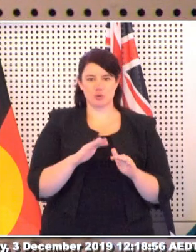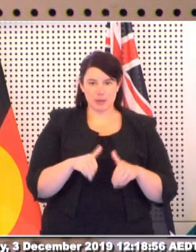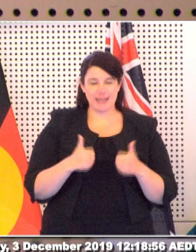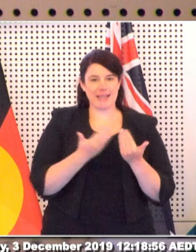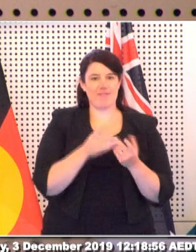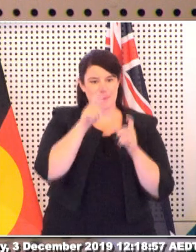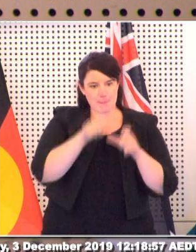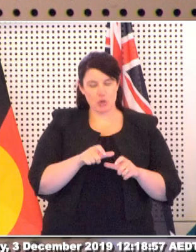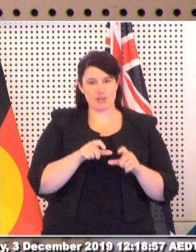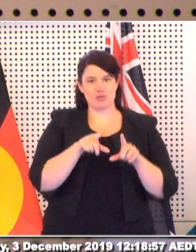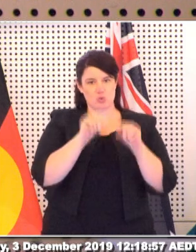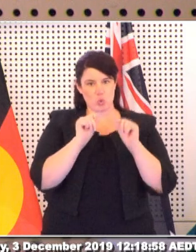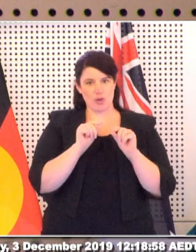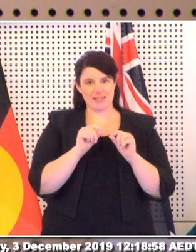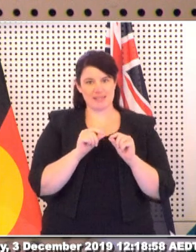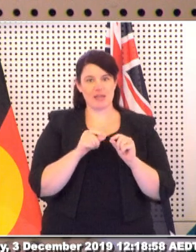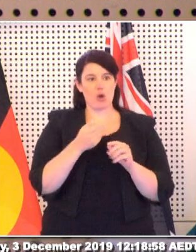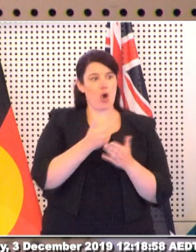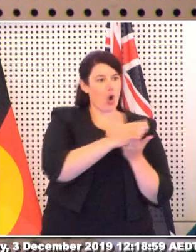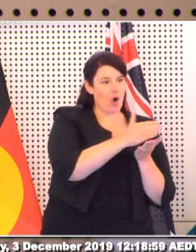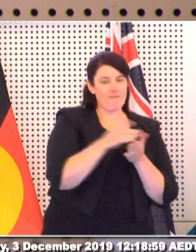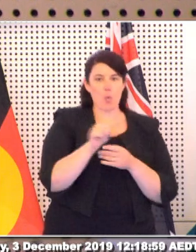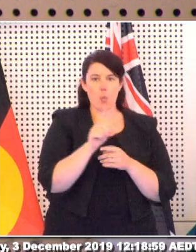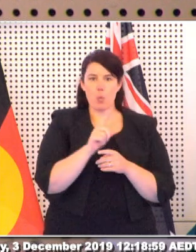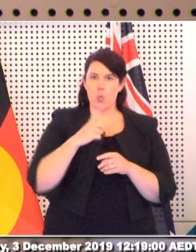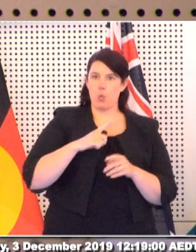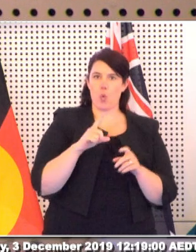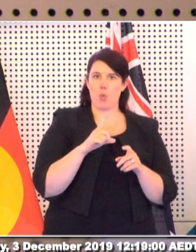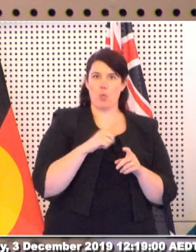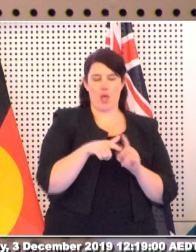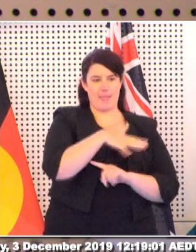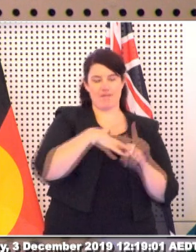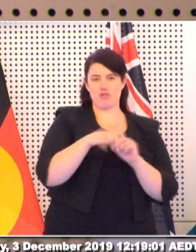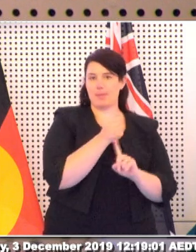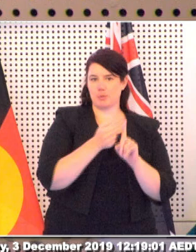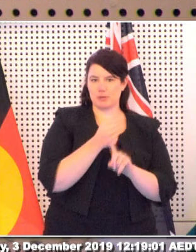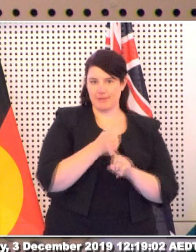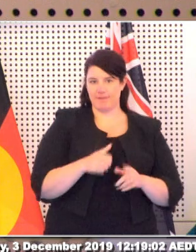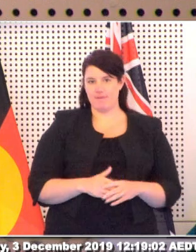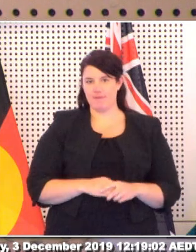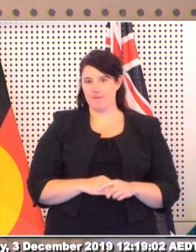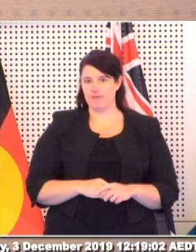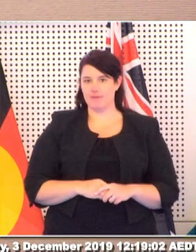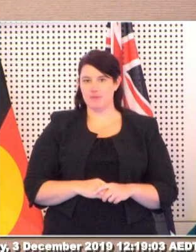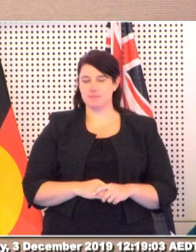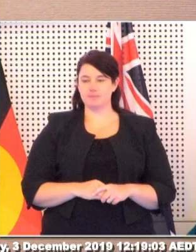conditions that are going to be abusive. So I – and I think those things – certainly from the perspective